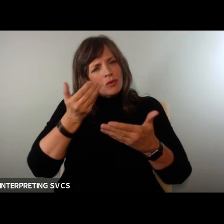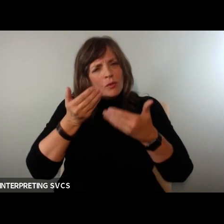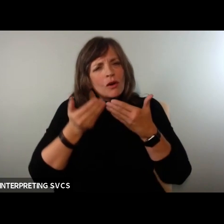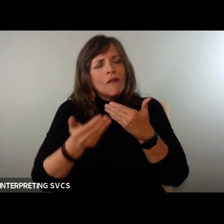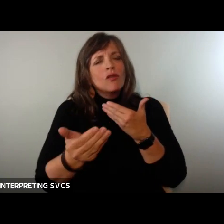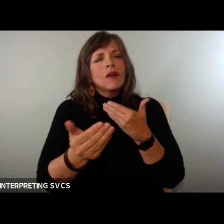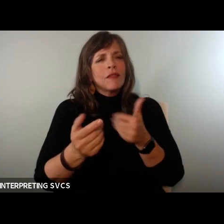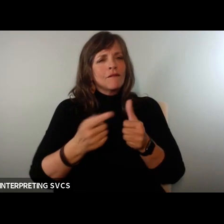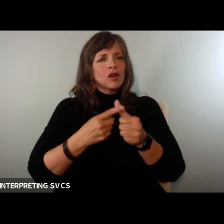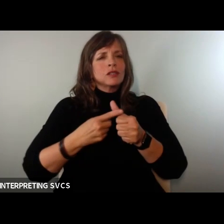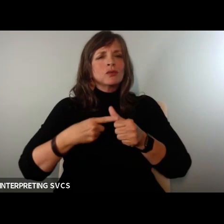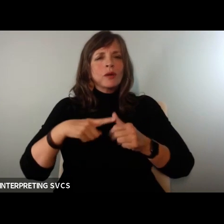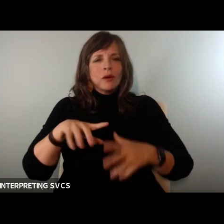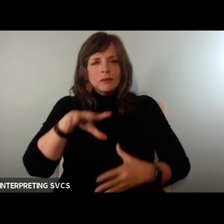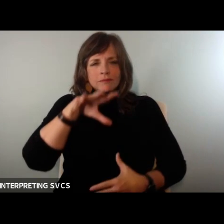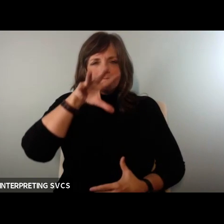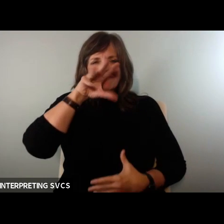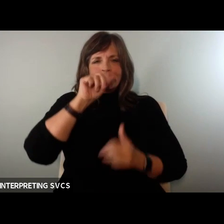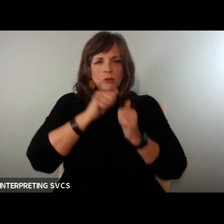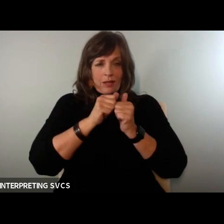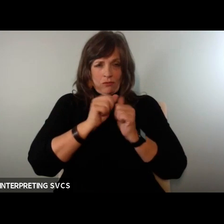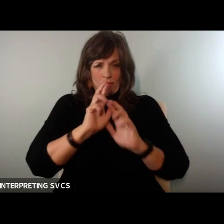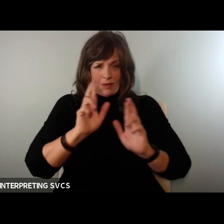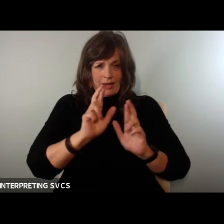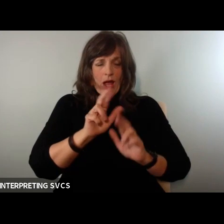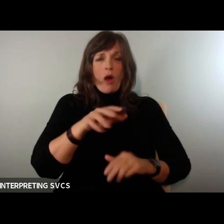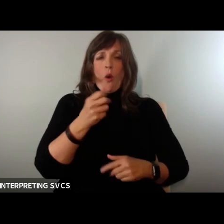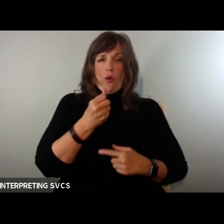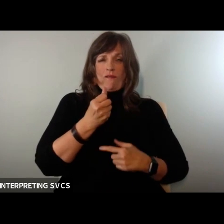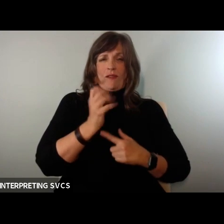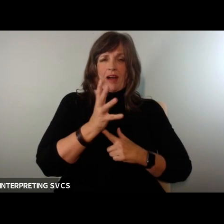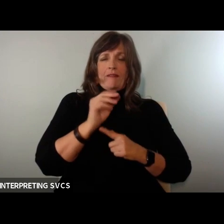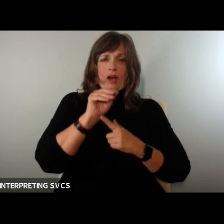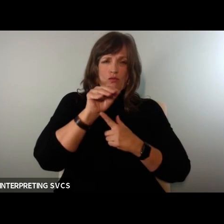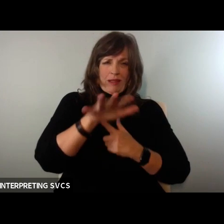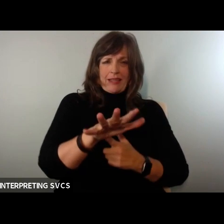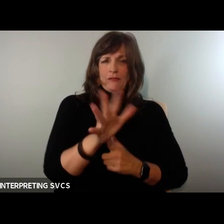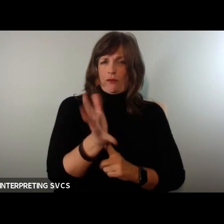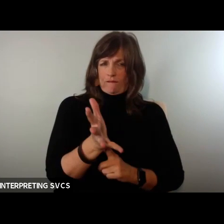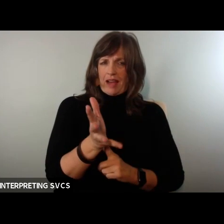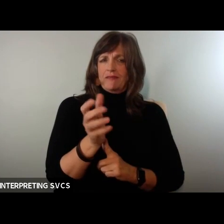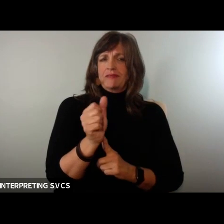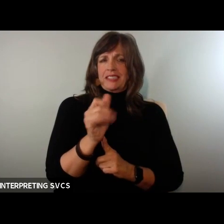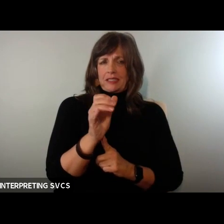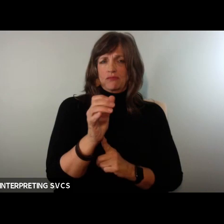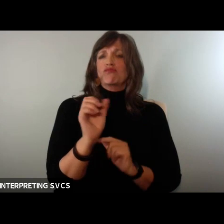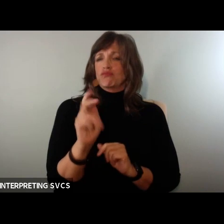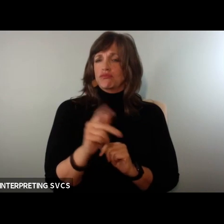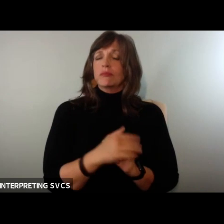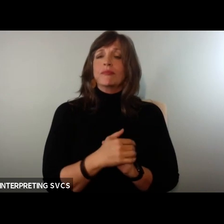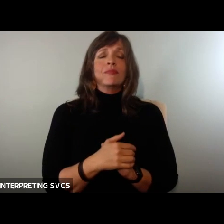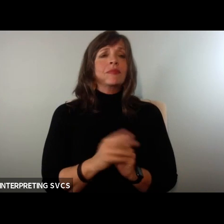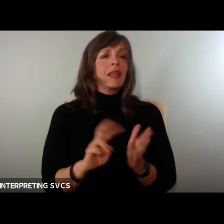We'll inhale on five, hold for five, and release for five. And also, you're welcome to do this however